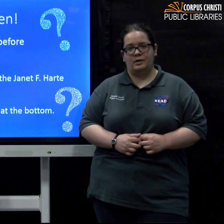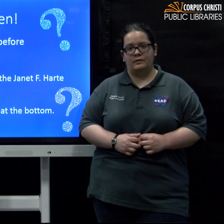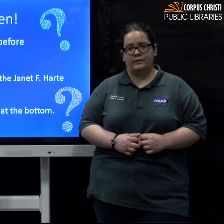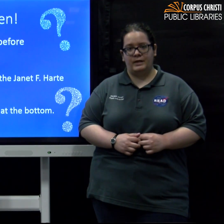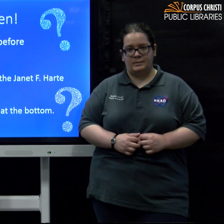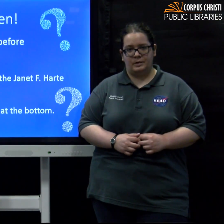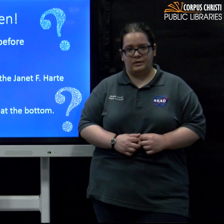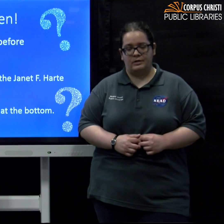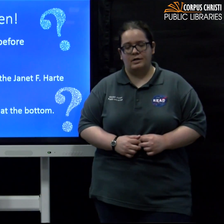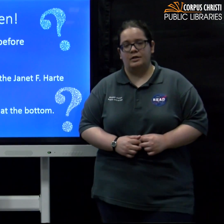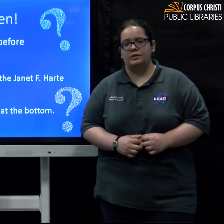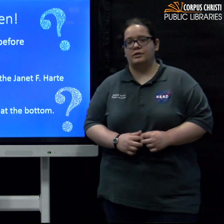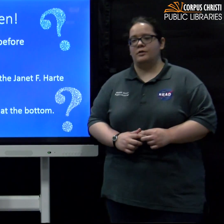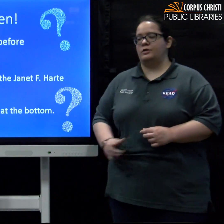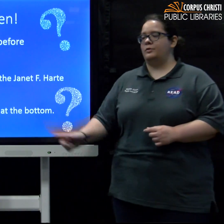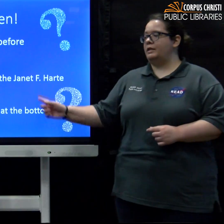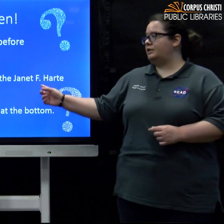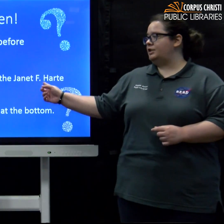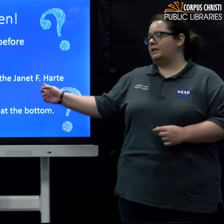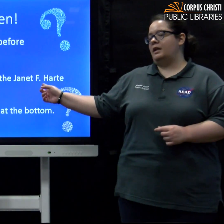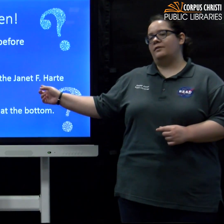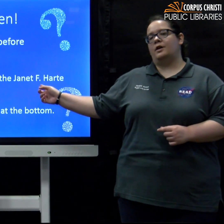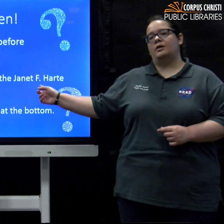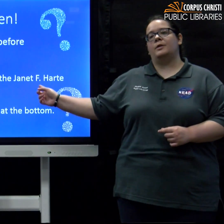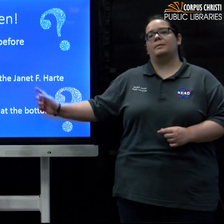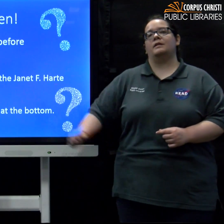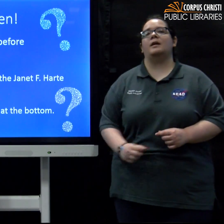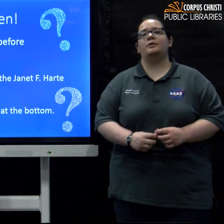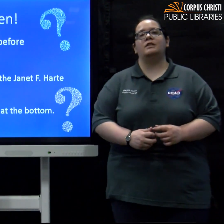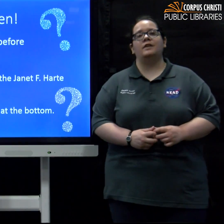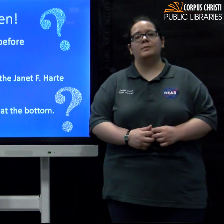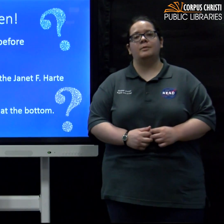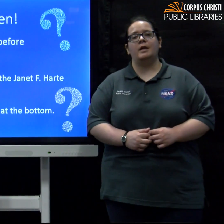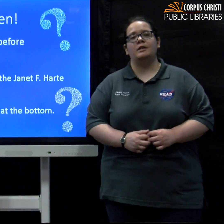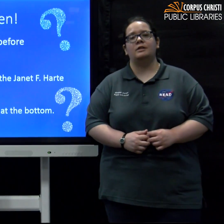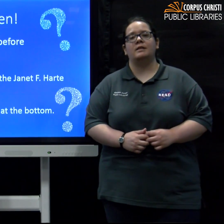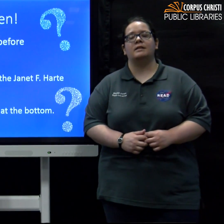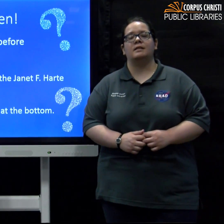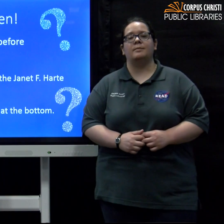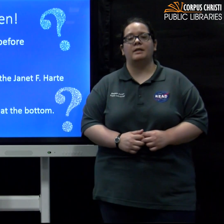over Facebook, just go to the Janet F. Heart Public Library's Facebook page and send a message.